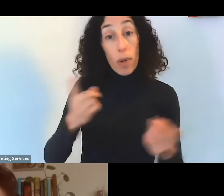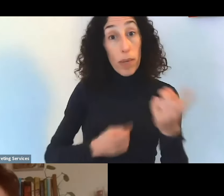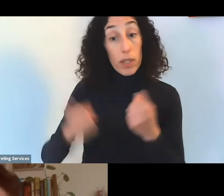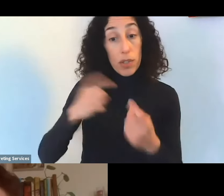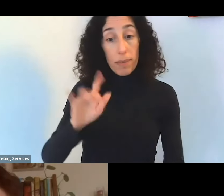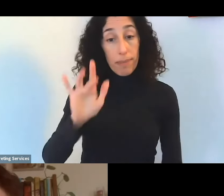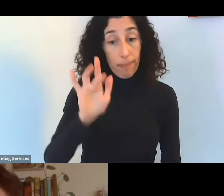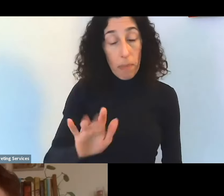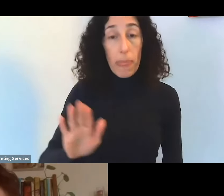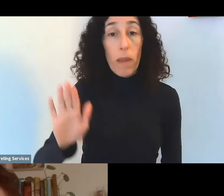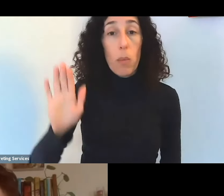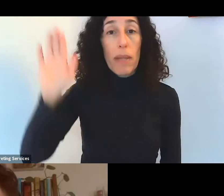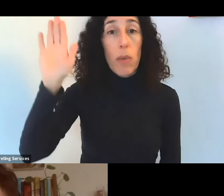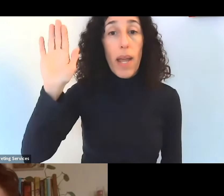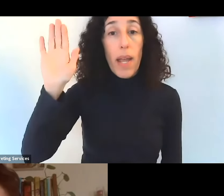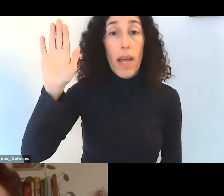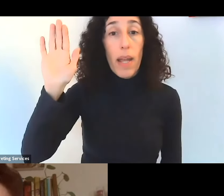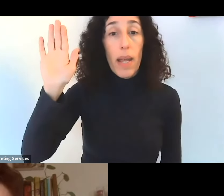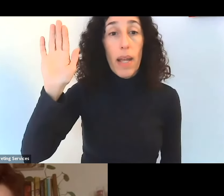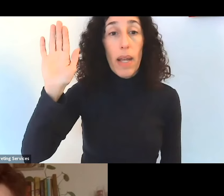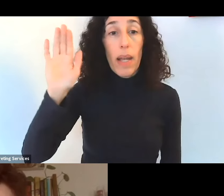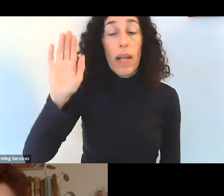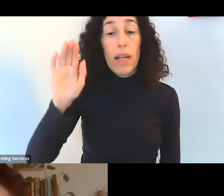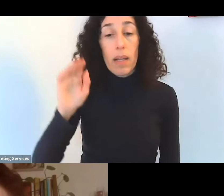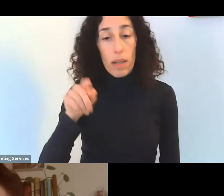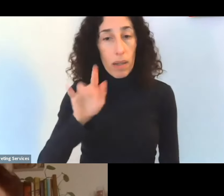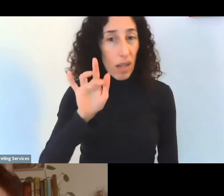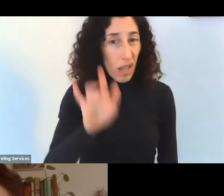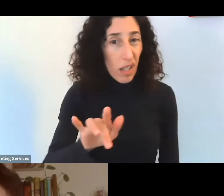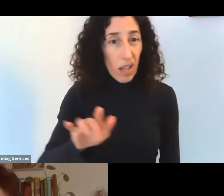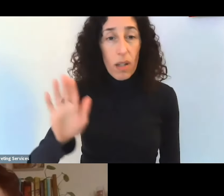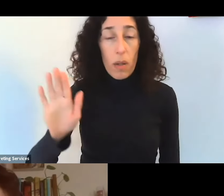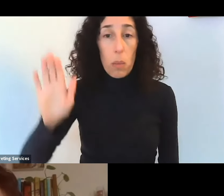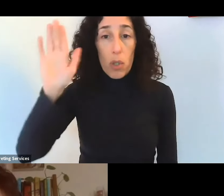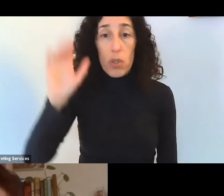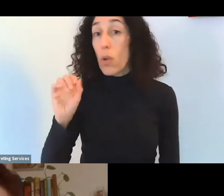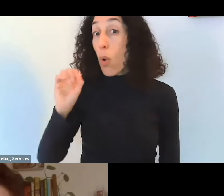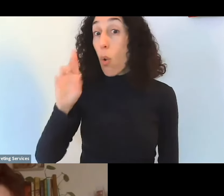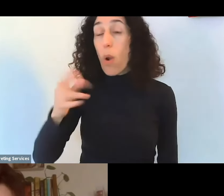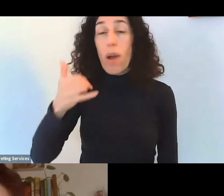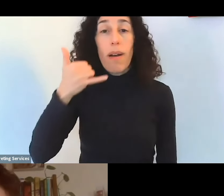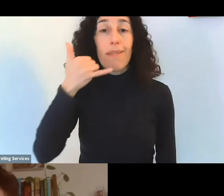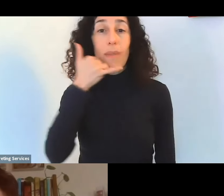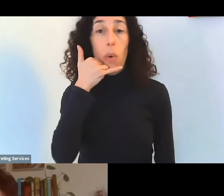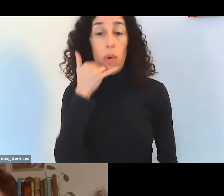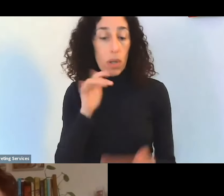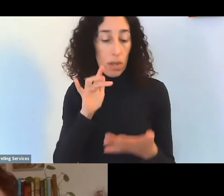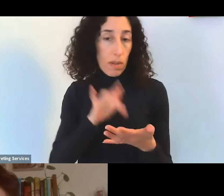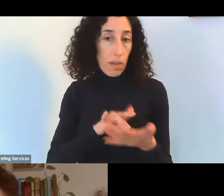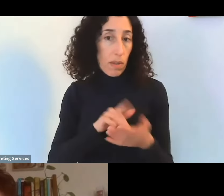I'm going to disable talking for you. We're going keep moving. Once again, if you would like to raise your hand, you can press the raise your hand button or if you're on the phone and you want to ask a question, press star 9. We will see your hand and unmute you and you'll be able to ask your question. I want to make shufr we get to as many people as possible. ure we get to as many people as possible.